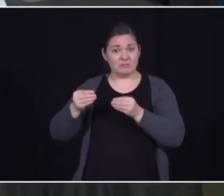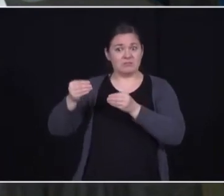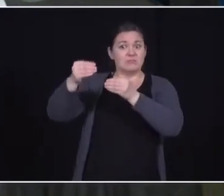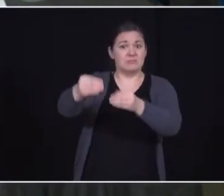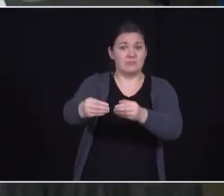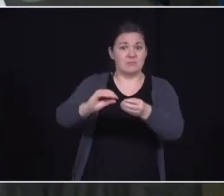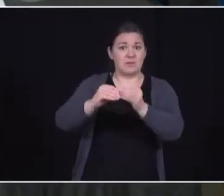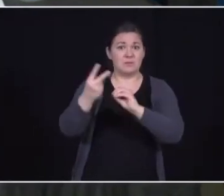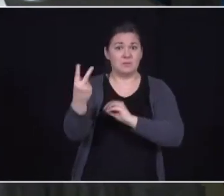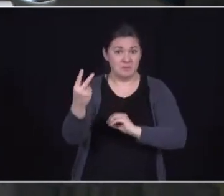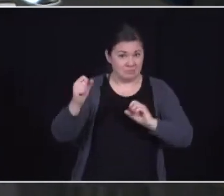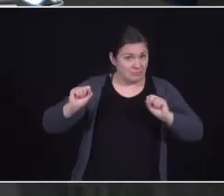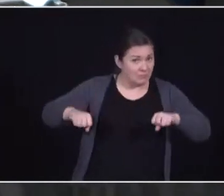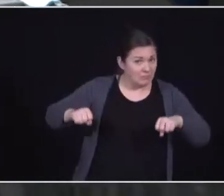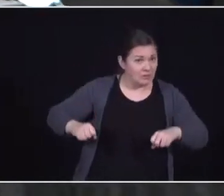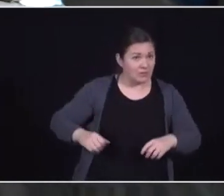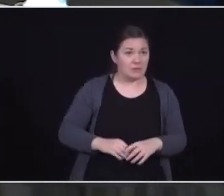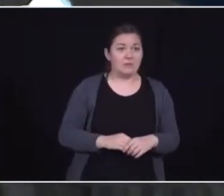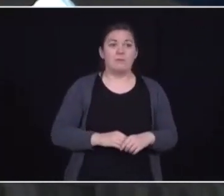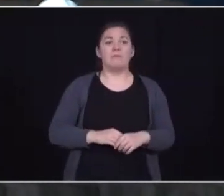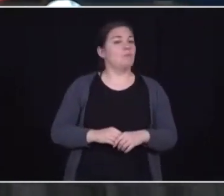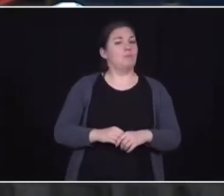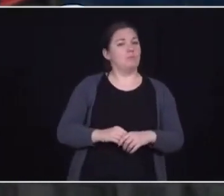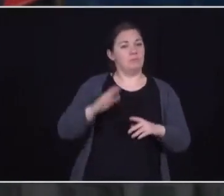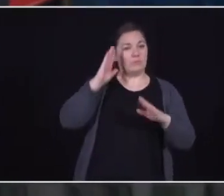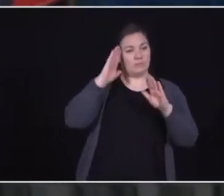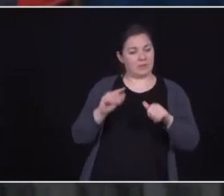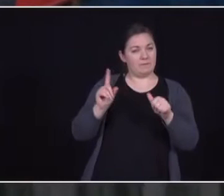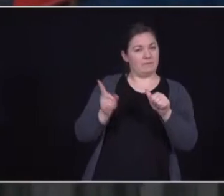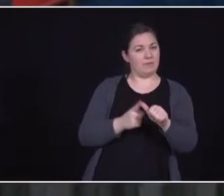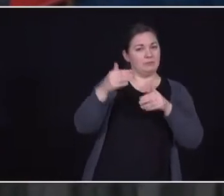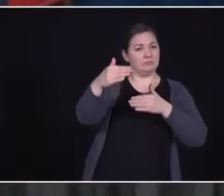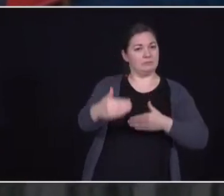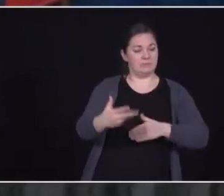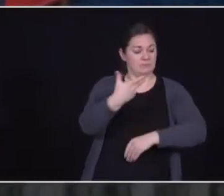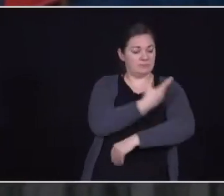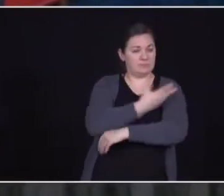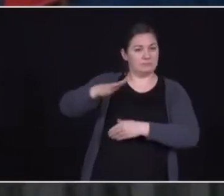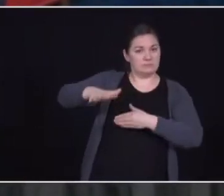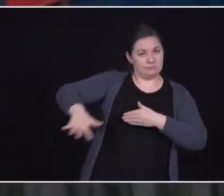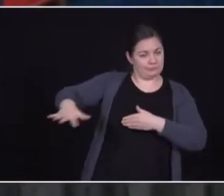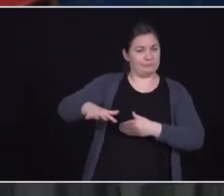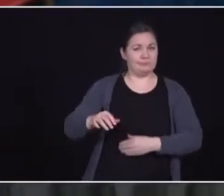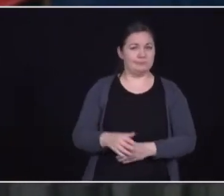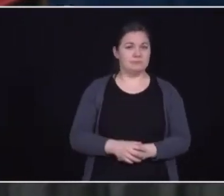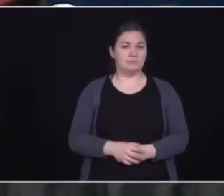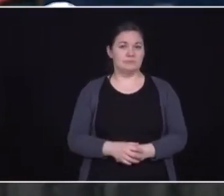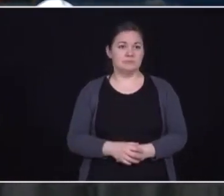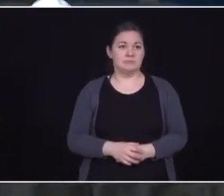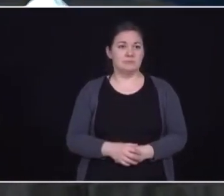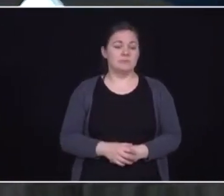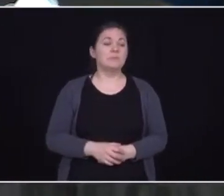in March, one needs to happen in order for that to happen? And is it possible they may have to wait until